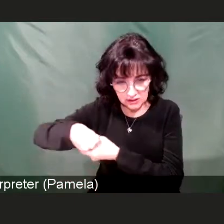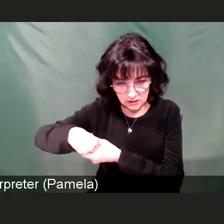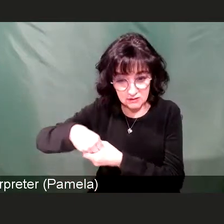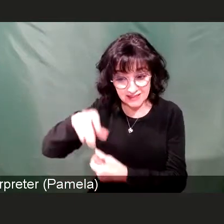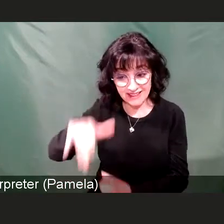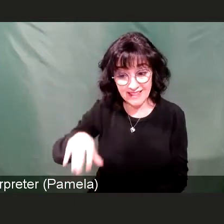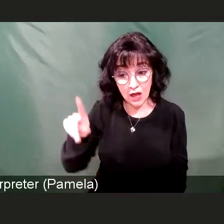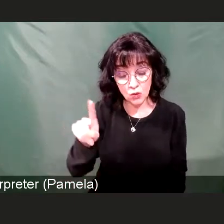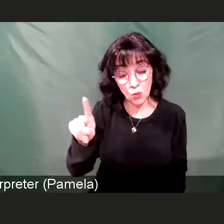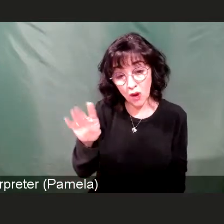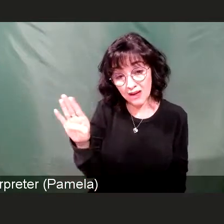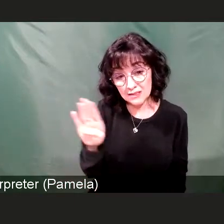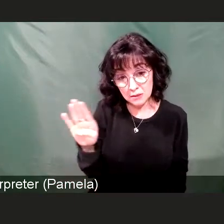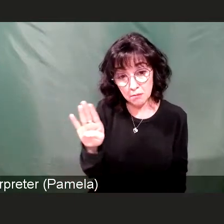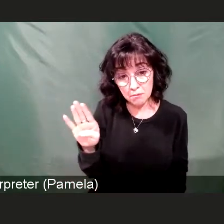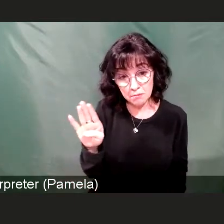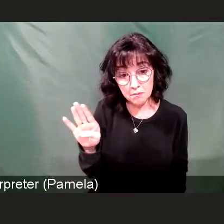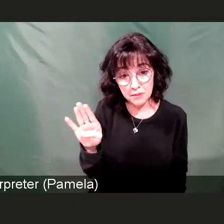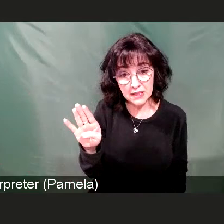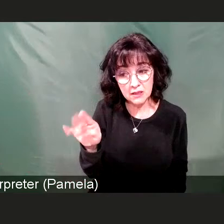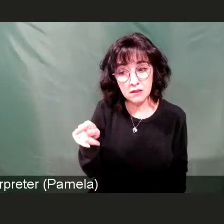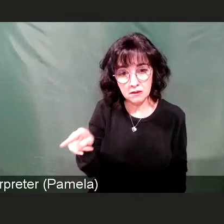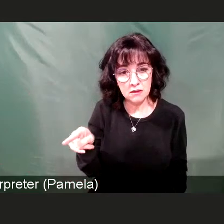is to actually move forward with